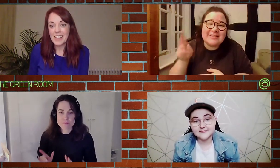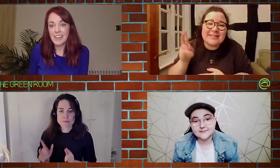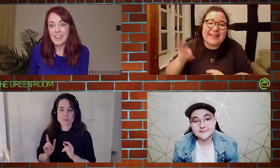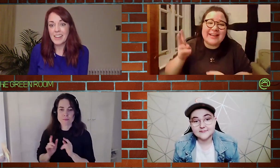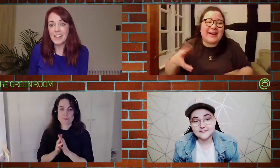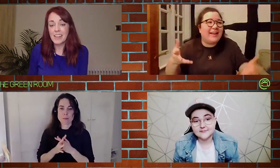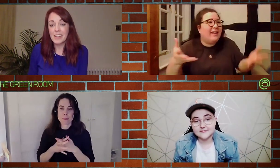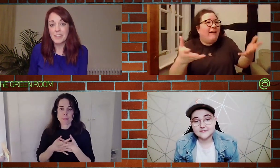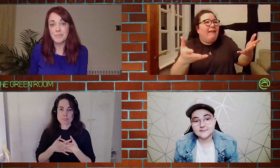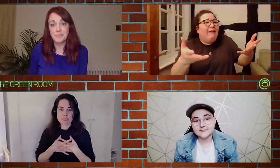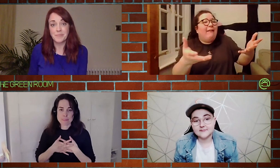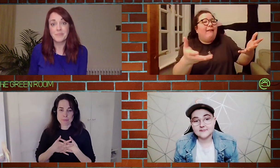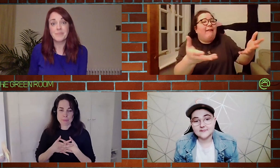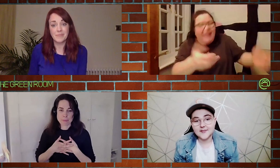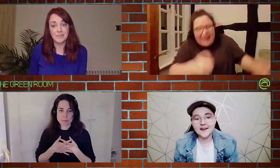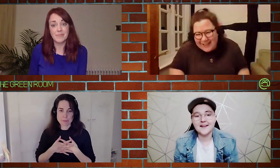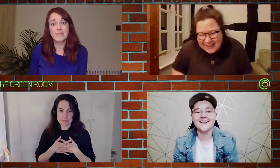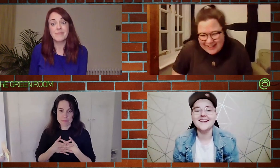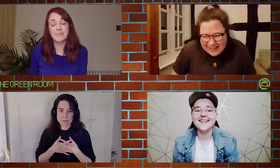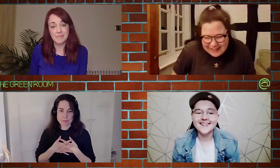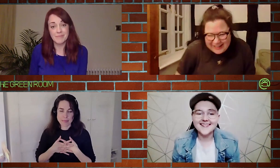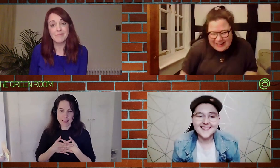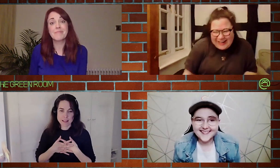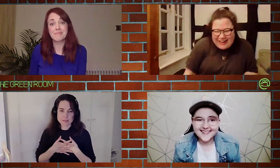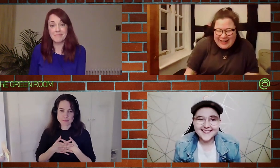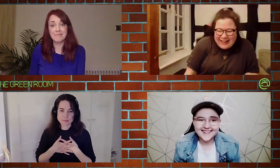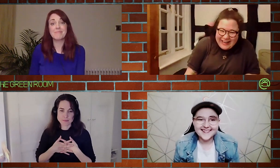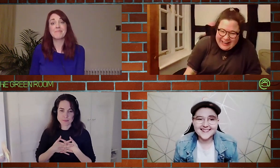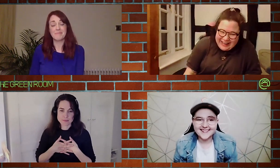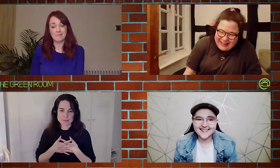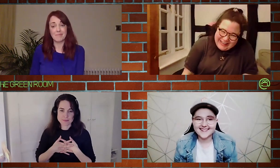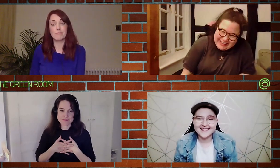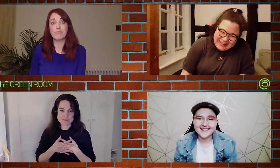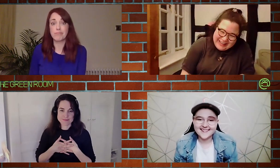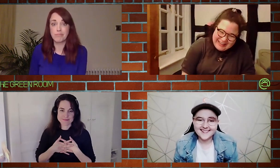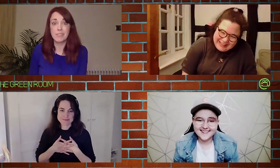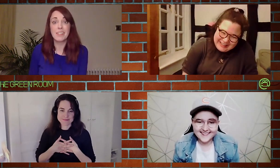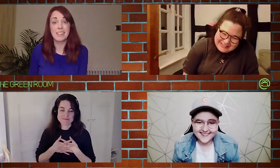to meet another deaf person actually face to face. Oh!